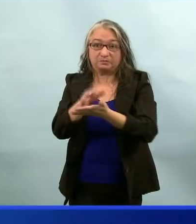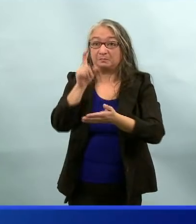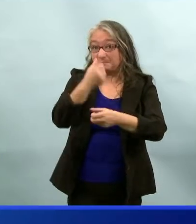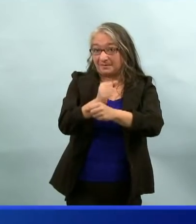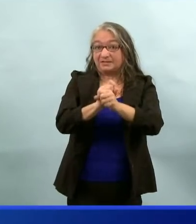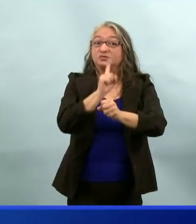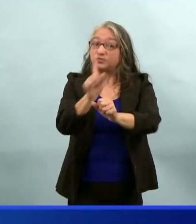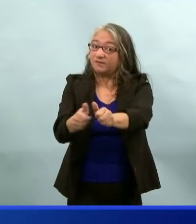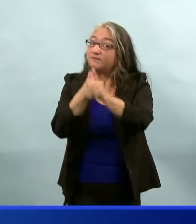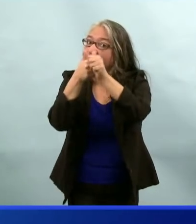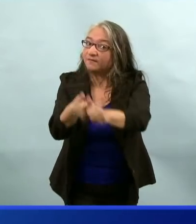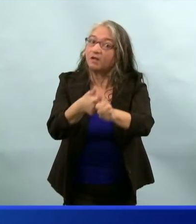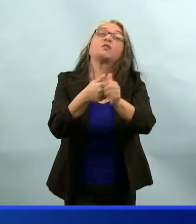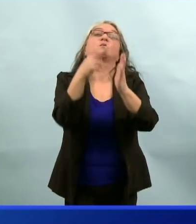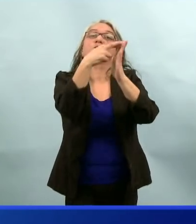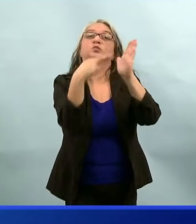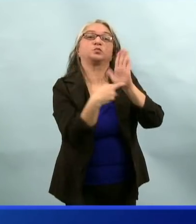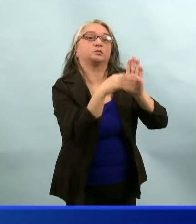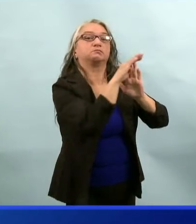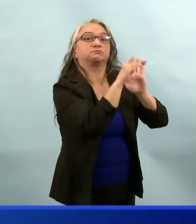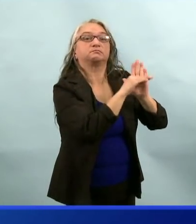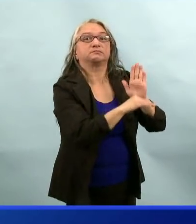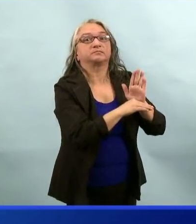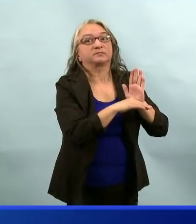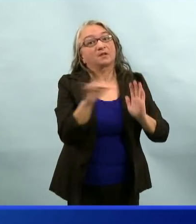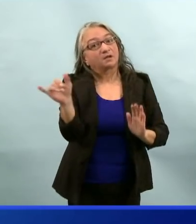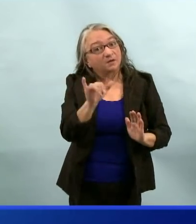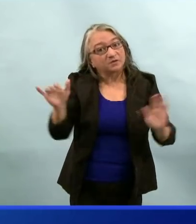finally i want to continue to encourage to get your flu vaccine